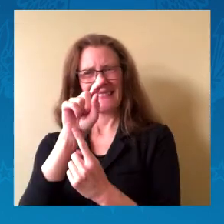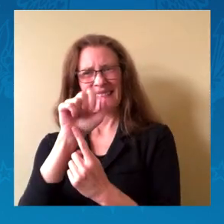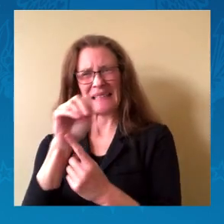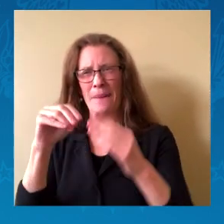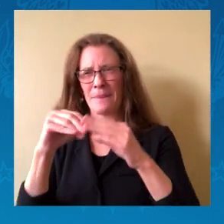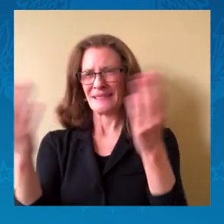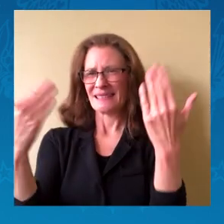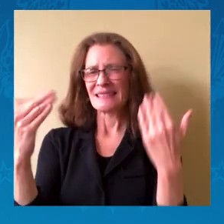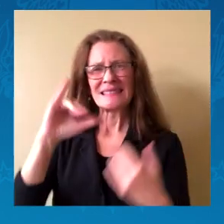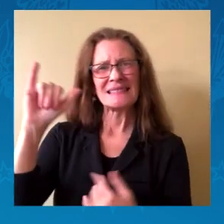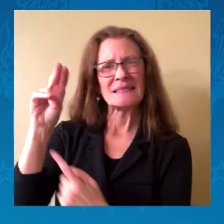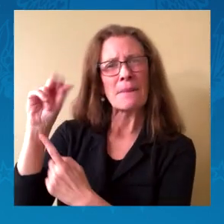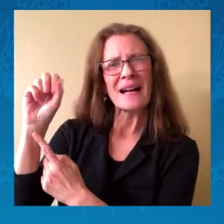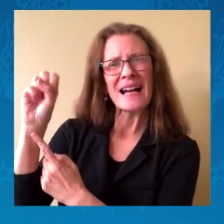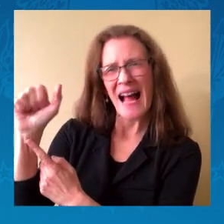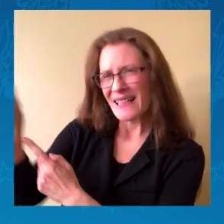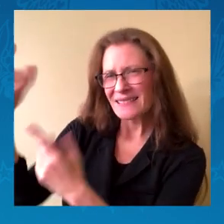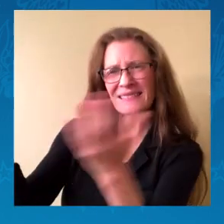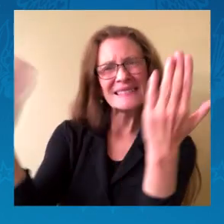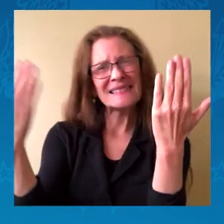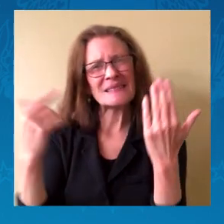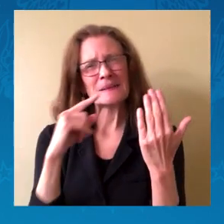They bend hardware, they write code.